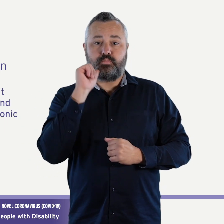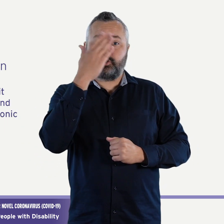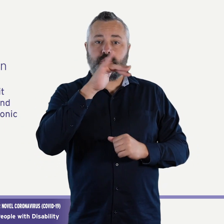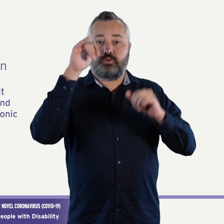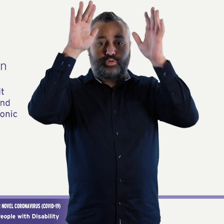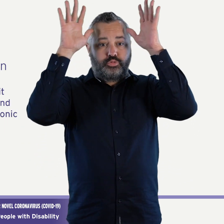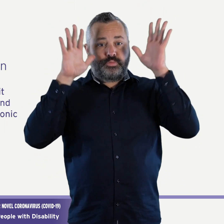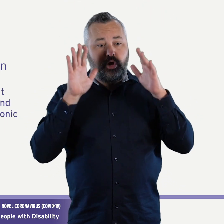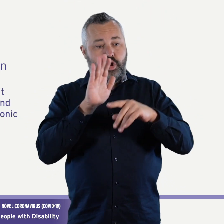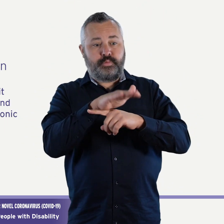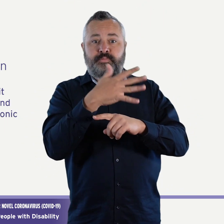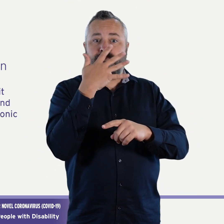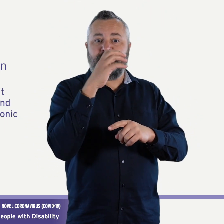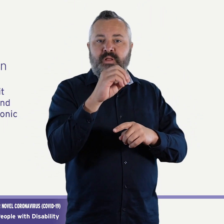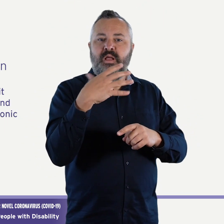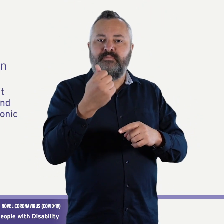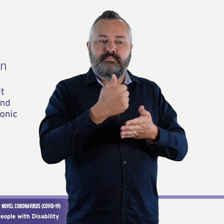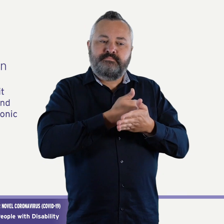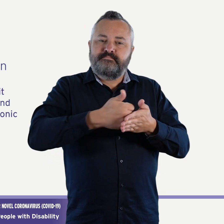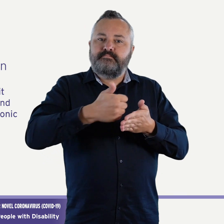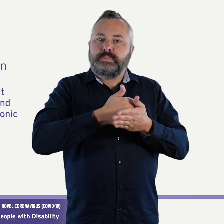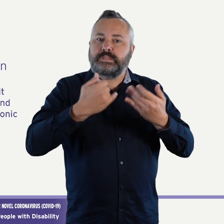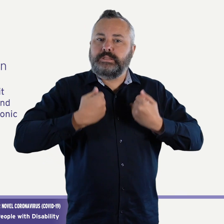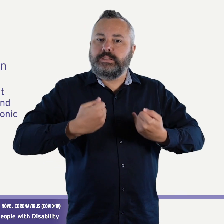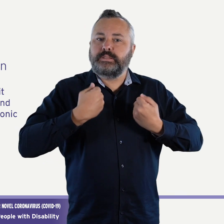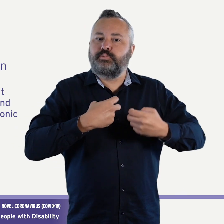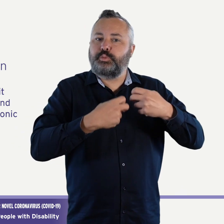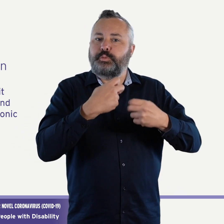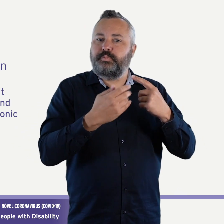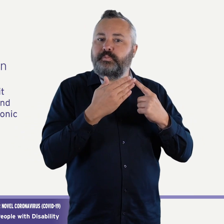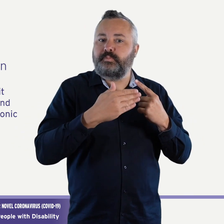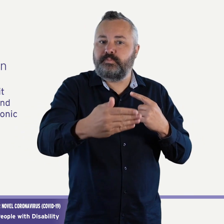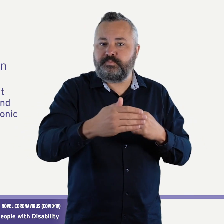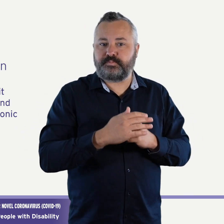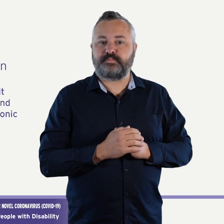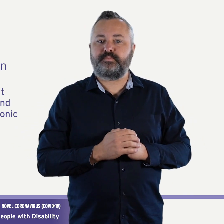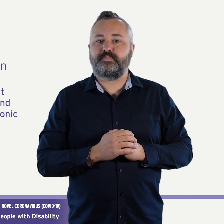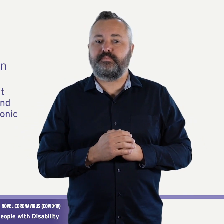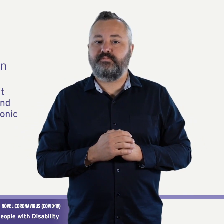Aboriginal and Torres Strait Islander people 50 years and older with one or more chronic medical conditions.